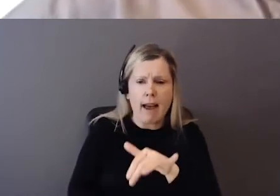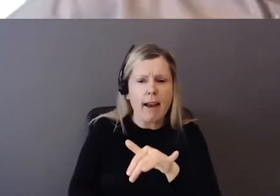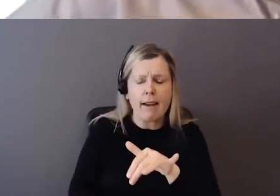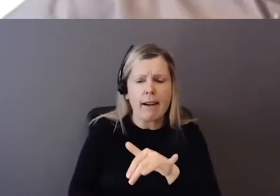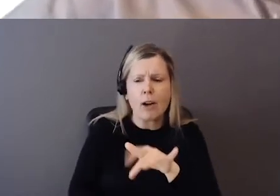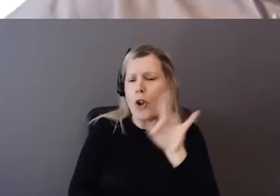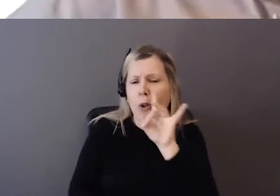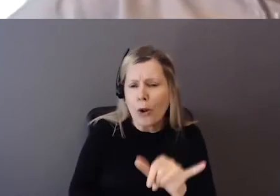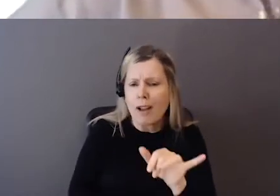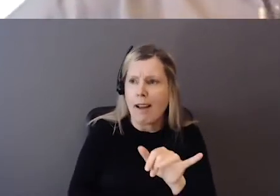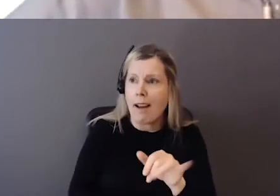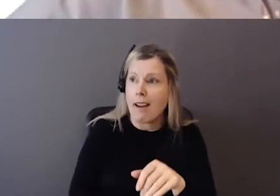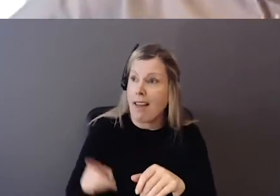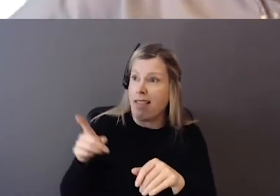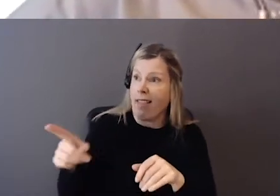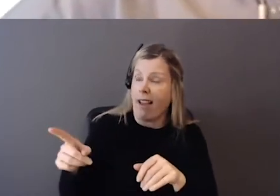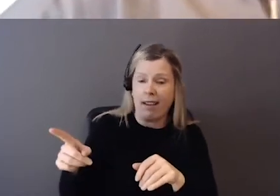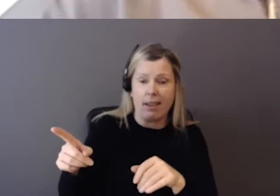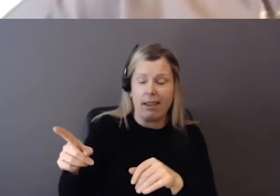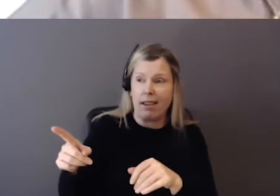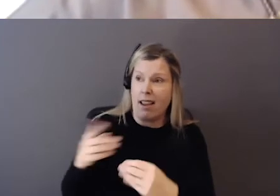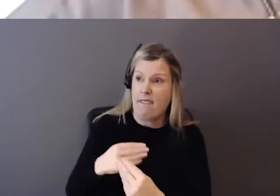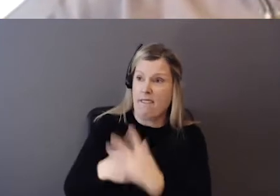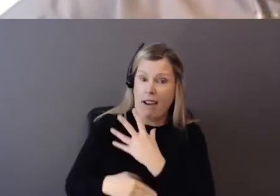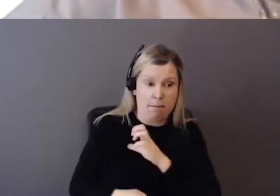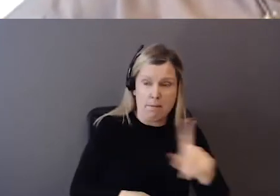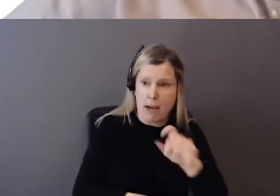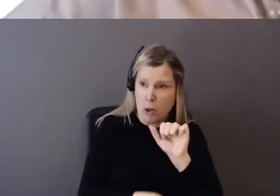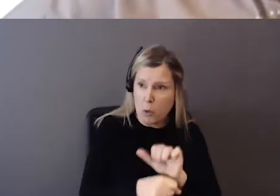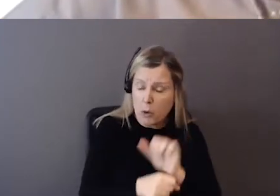did that impact your return to work and the ability to maintain work?